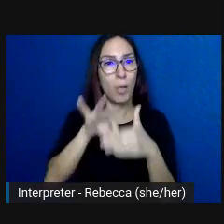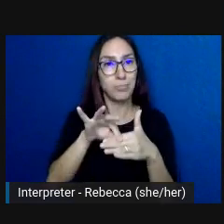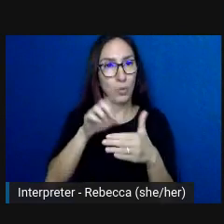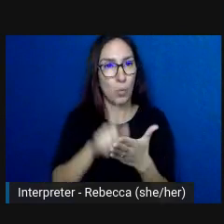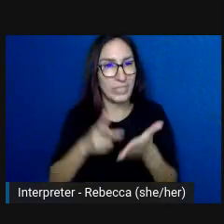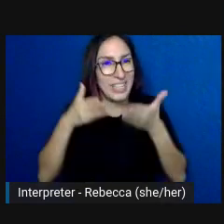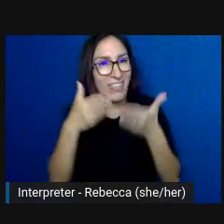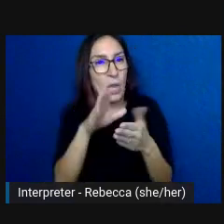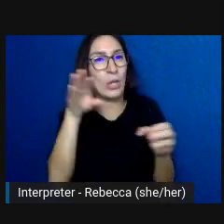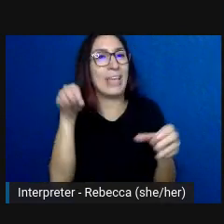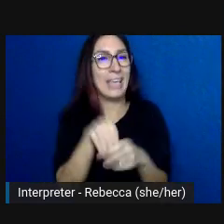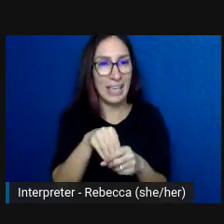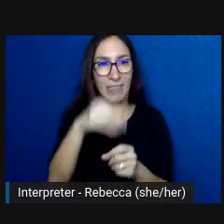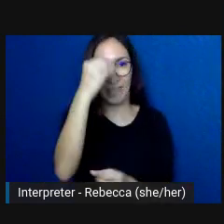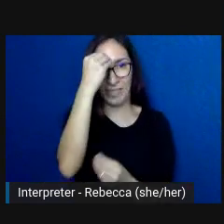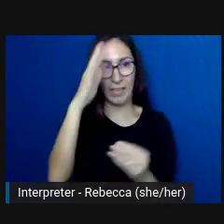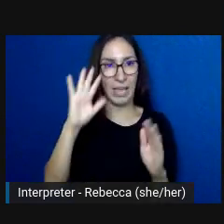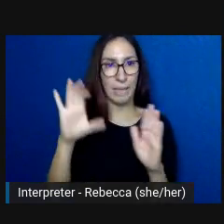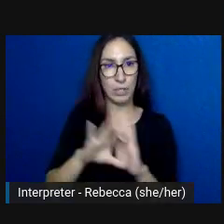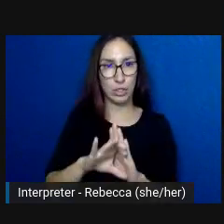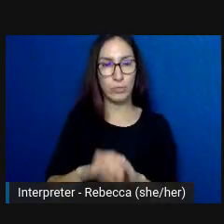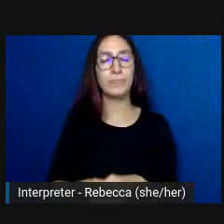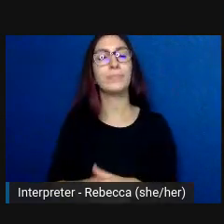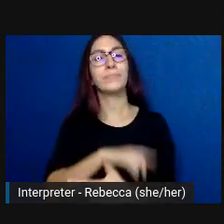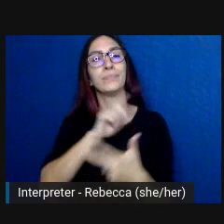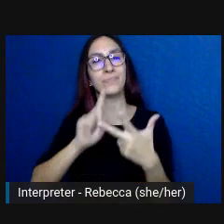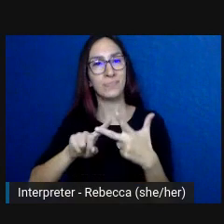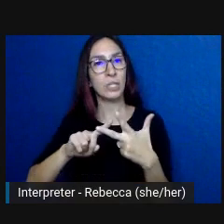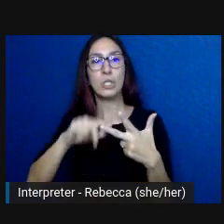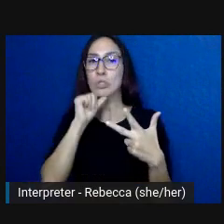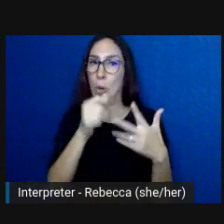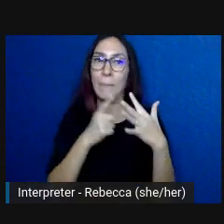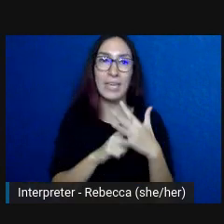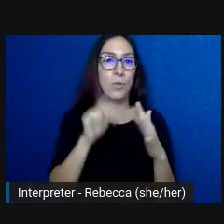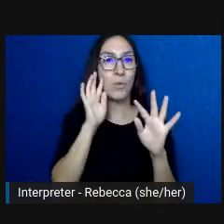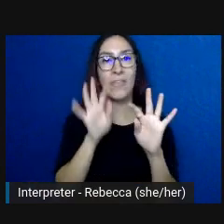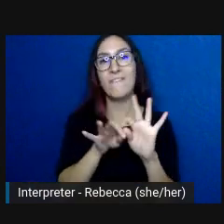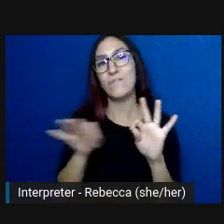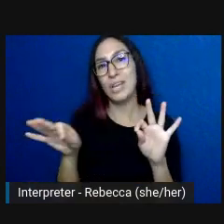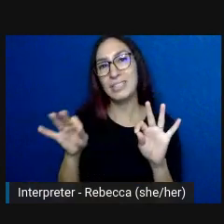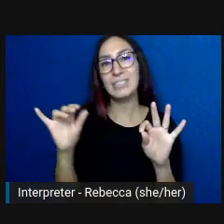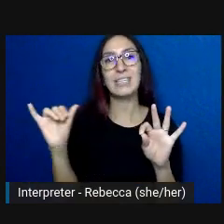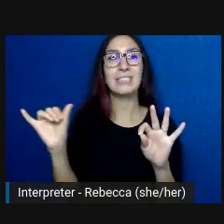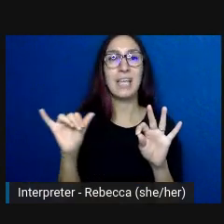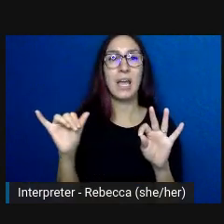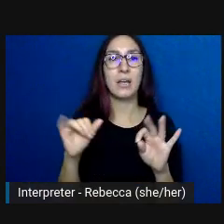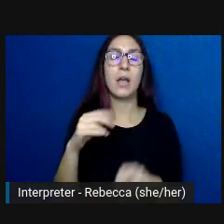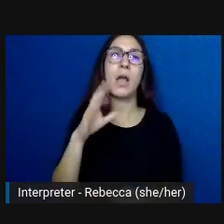Number three, don’t begin with phrases that begin like picture of,